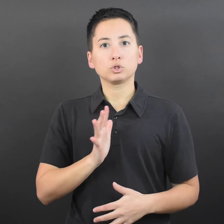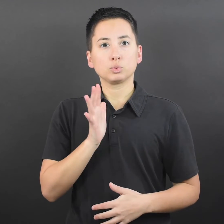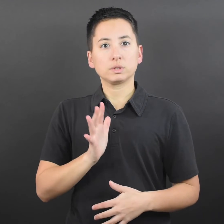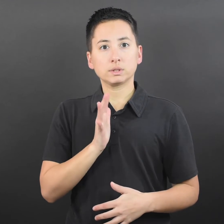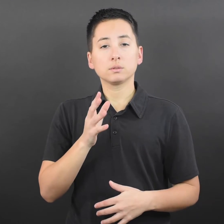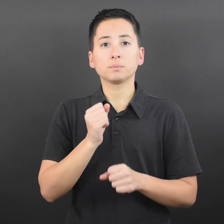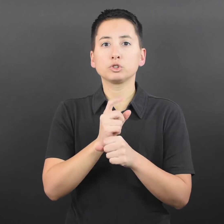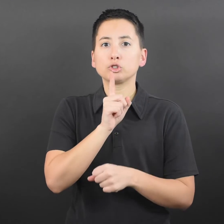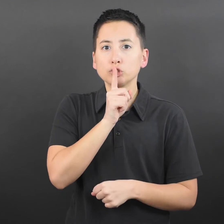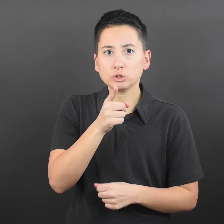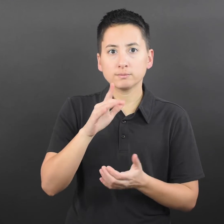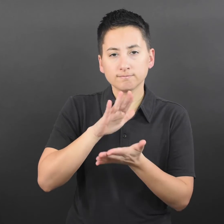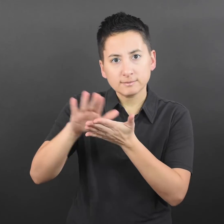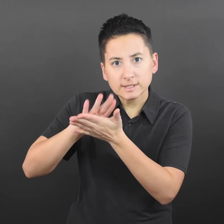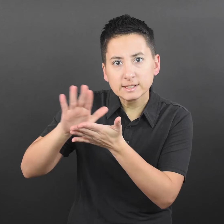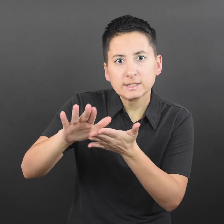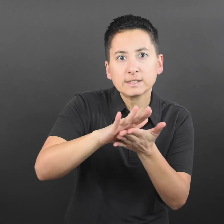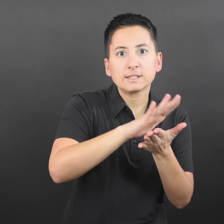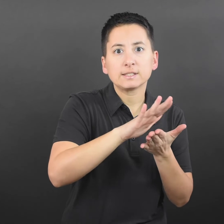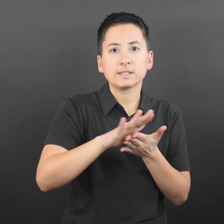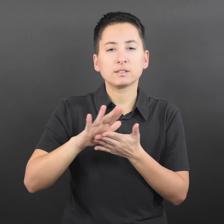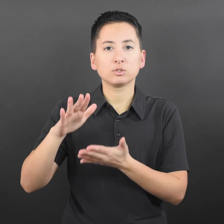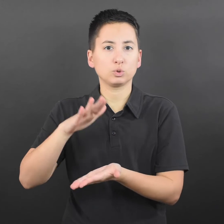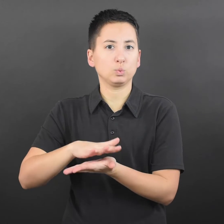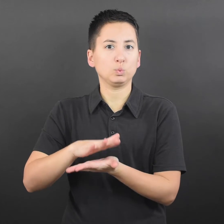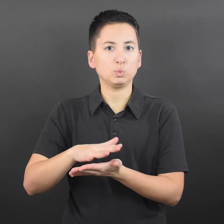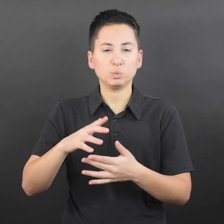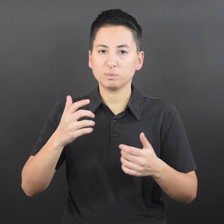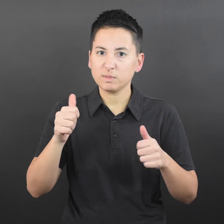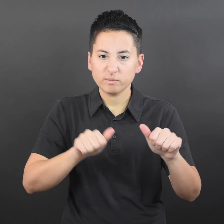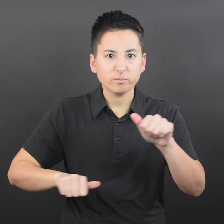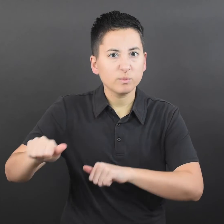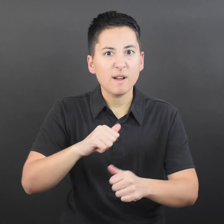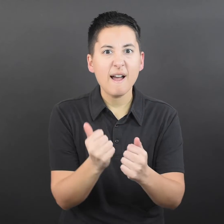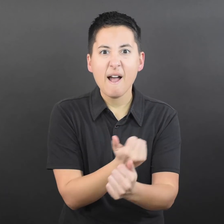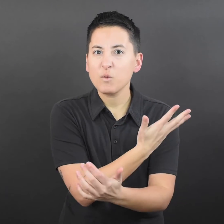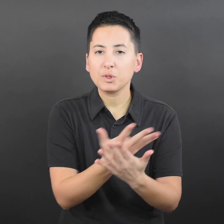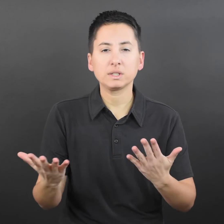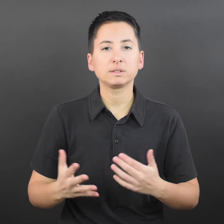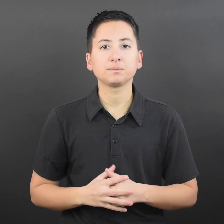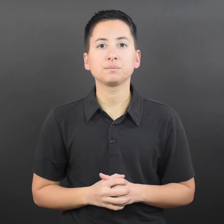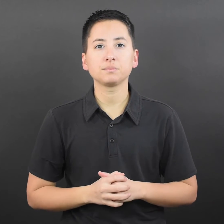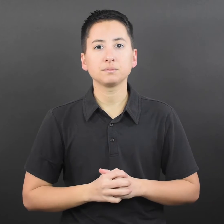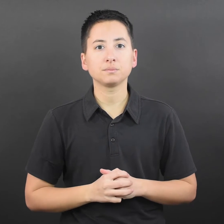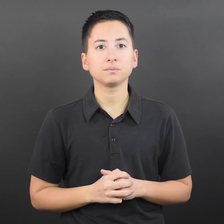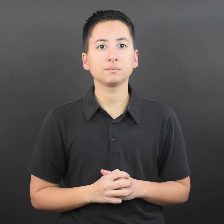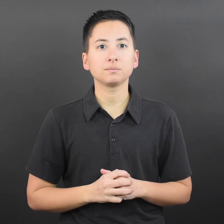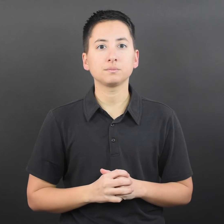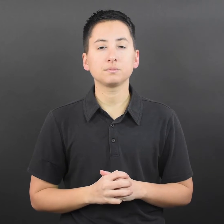etiquette and ensure frequent cleaning and disinfection of surfaces at schools.